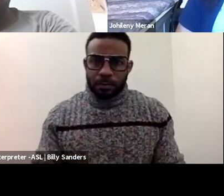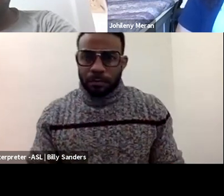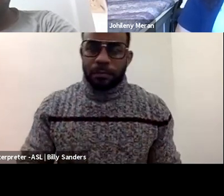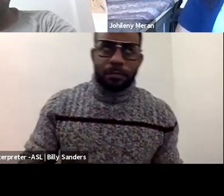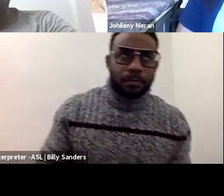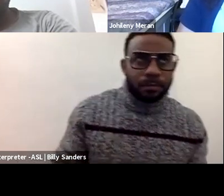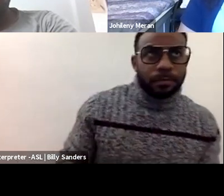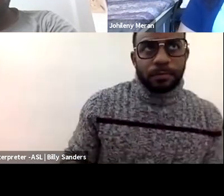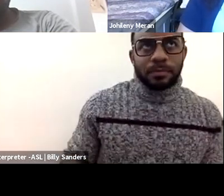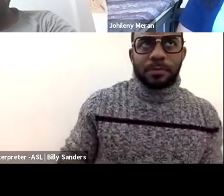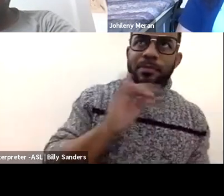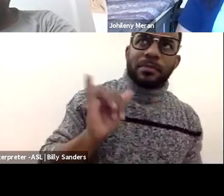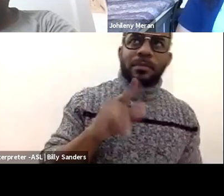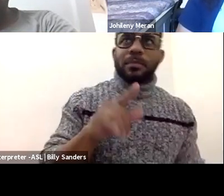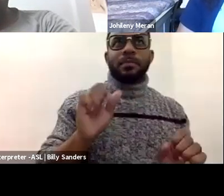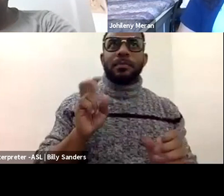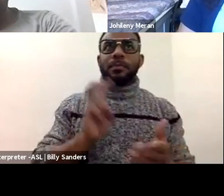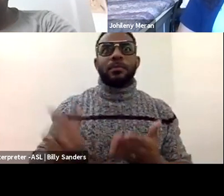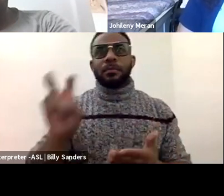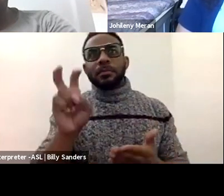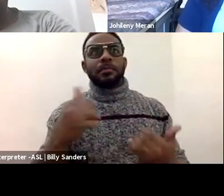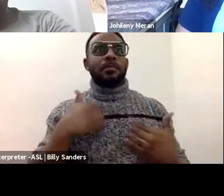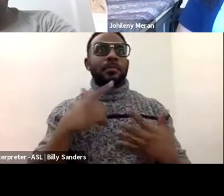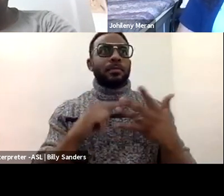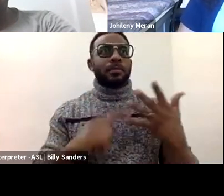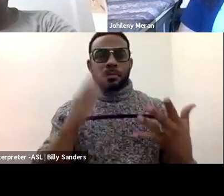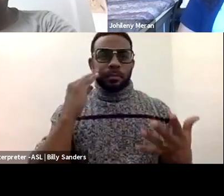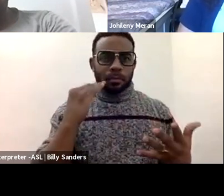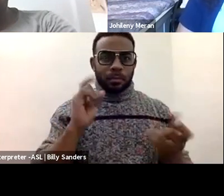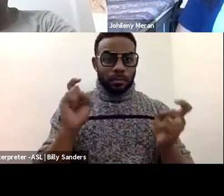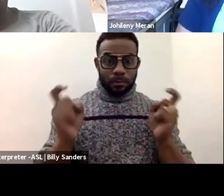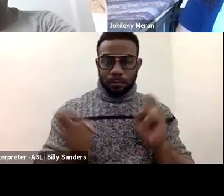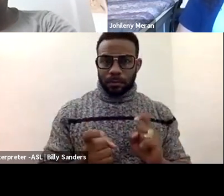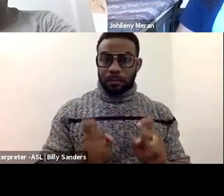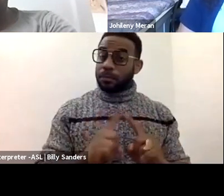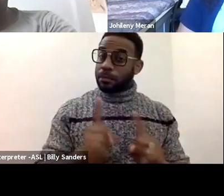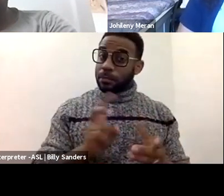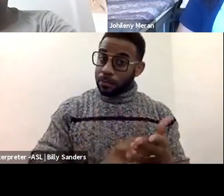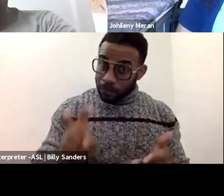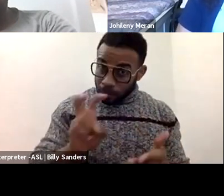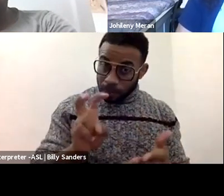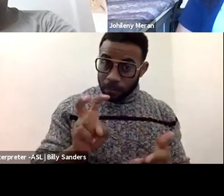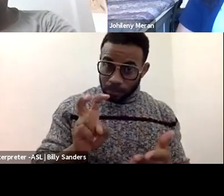and it is not like you can travel and have the experiences changed, but traveling gives you options